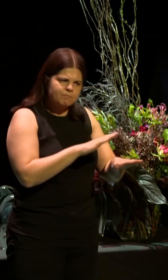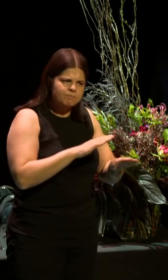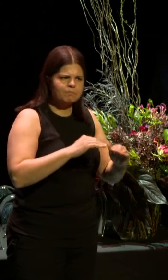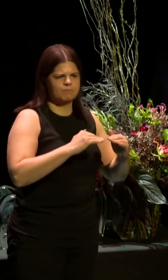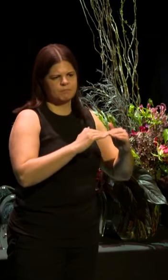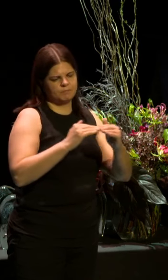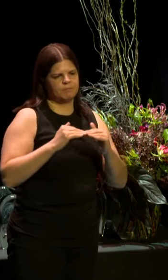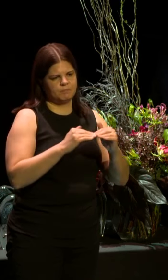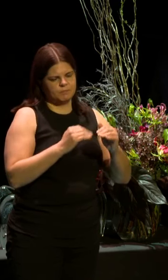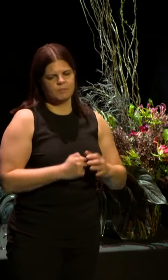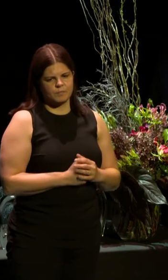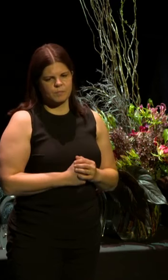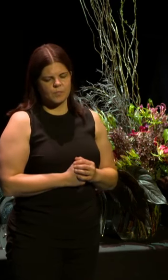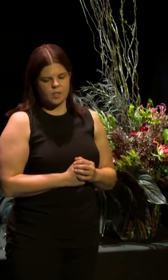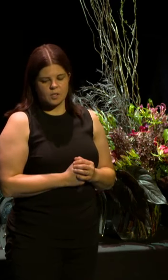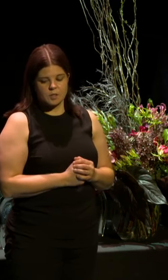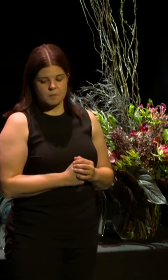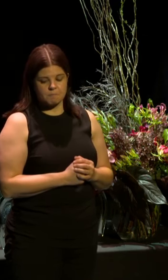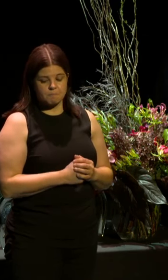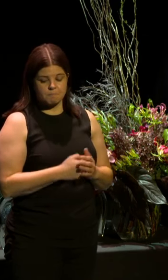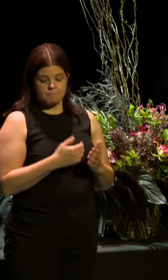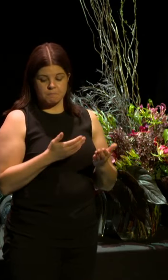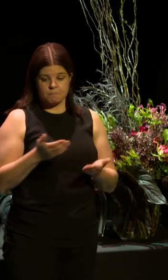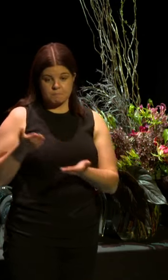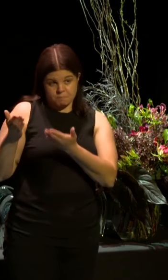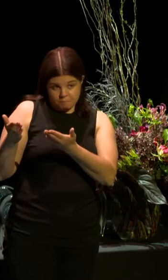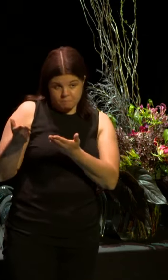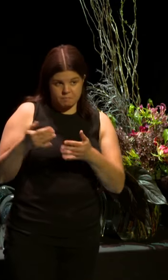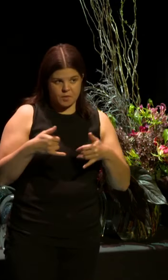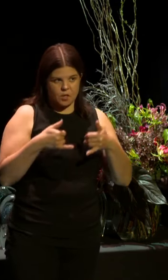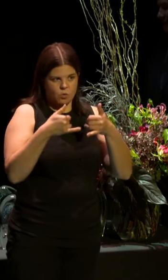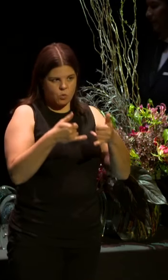for Community Arts and Cultural Development goes to Autumn Skuthorpe.